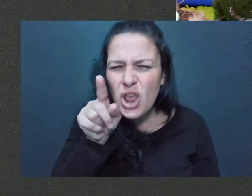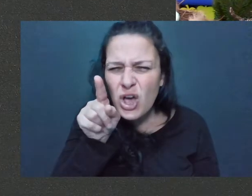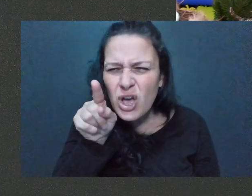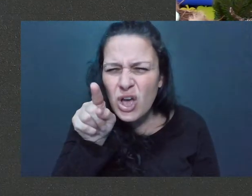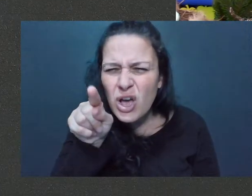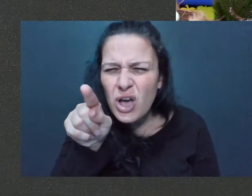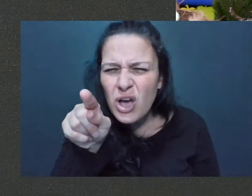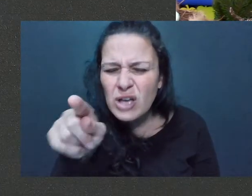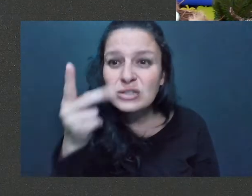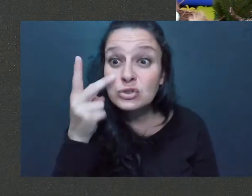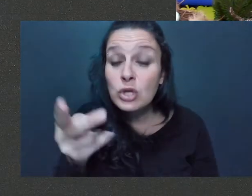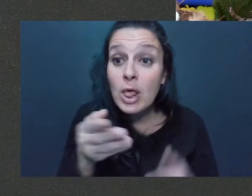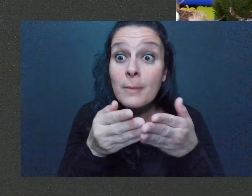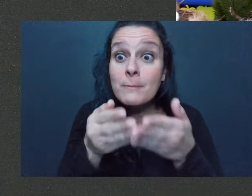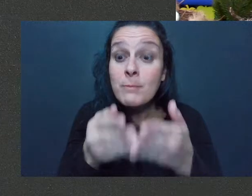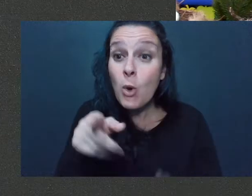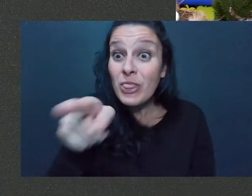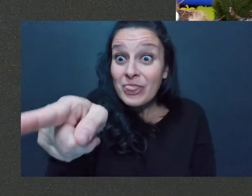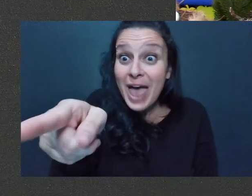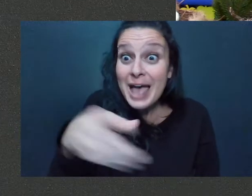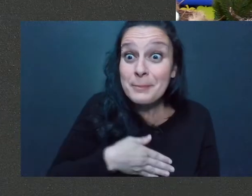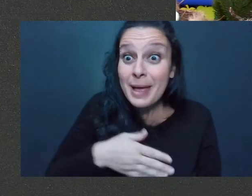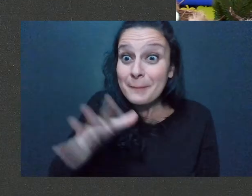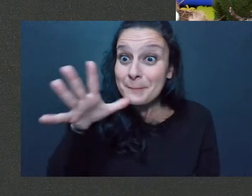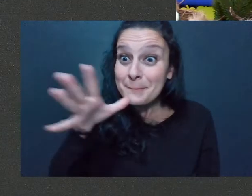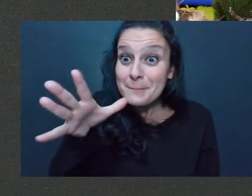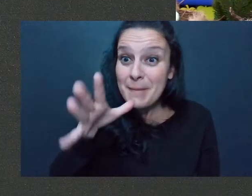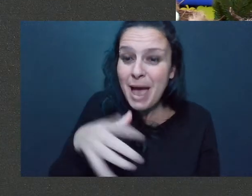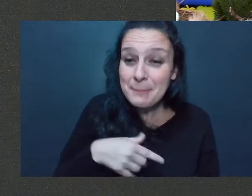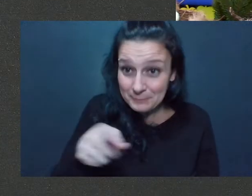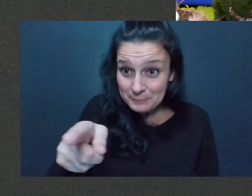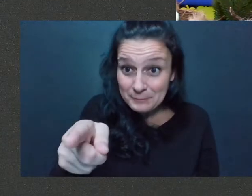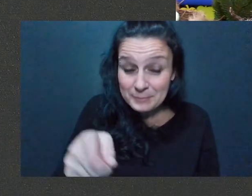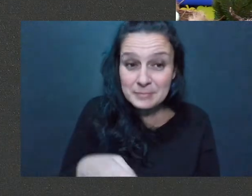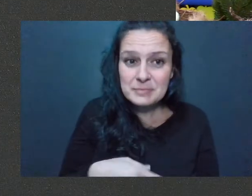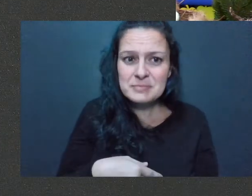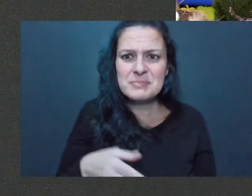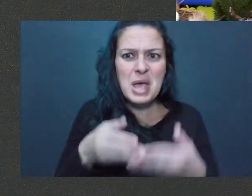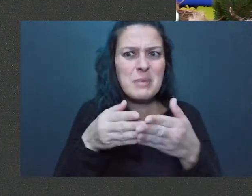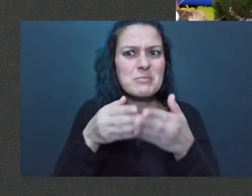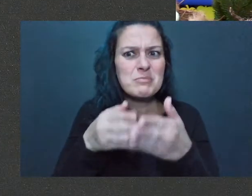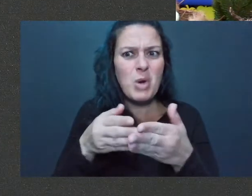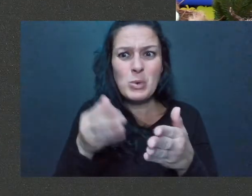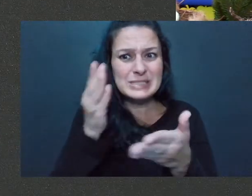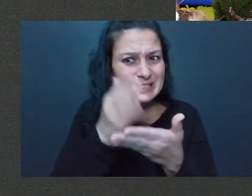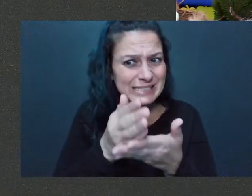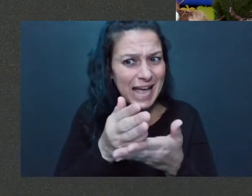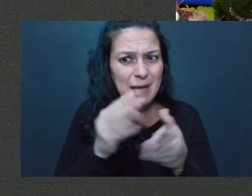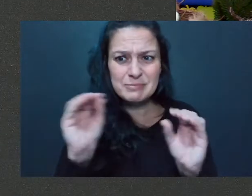"There she is," he called to the boat, but the boat did not stop.